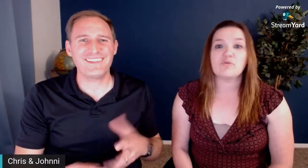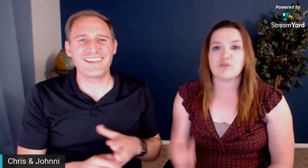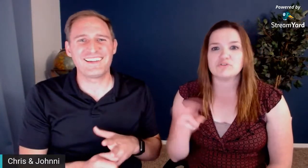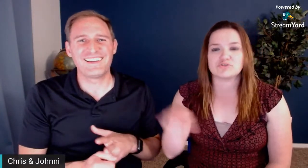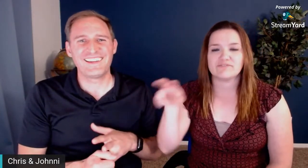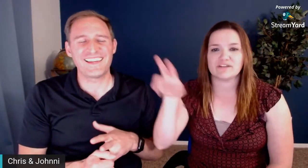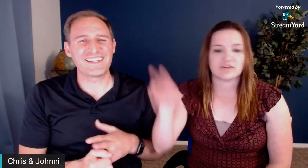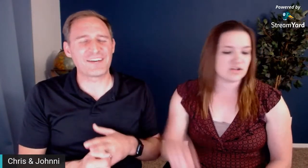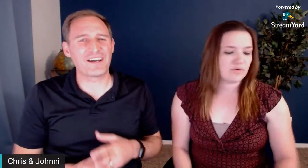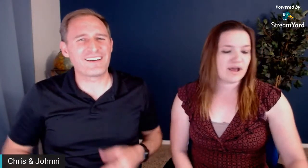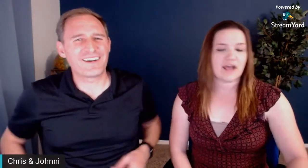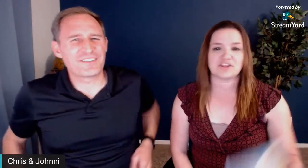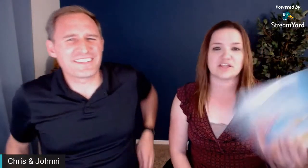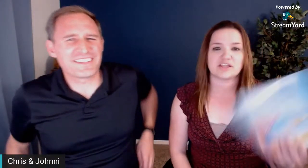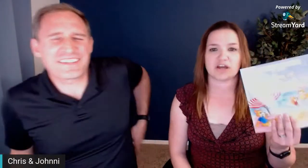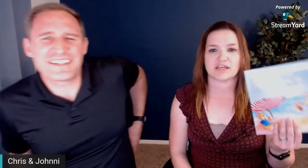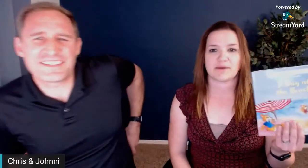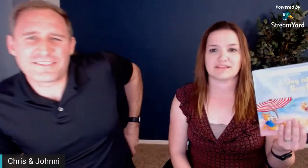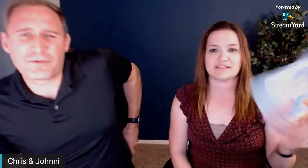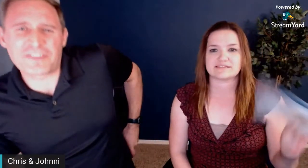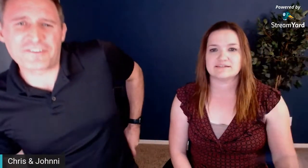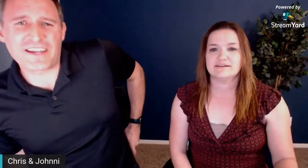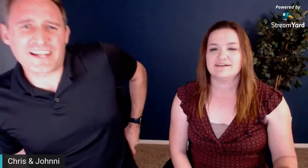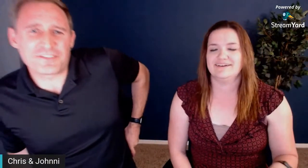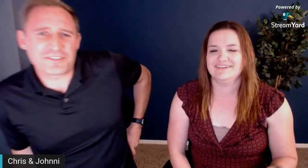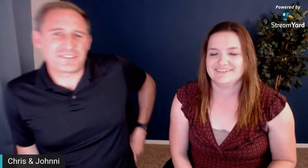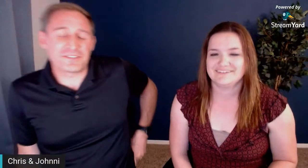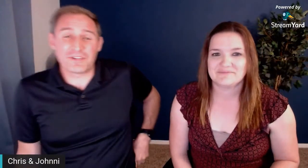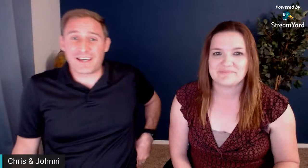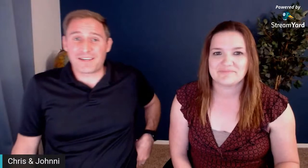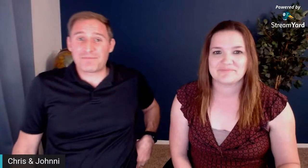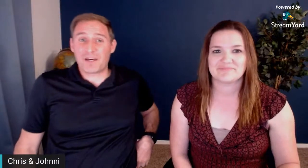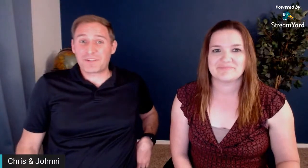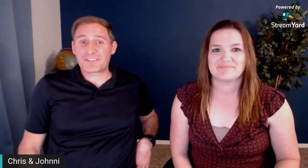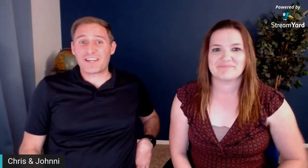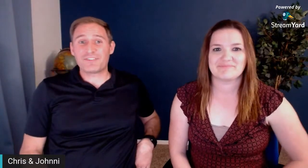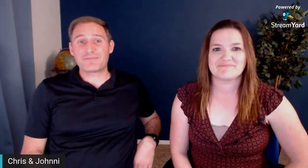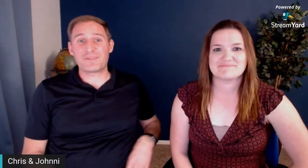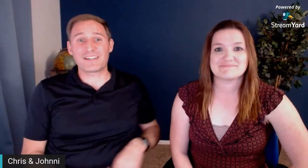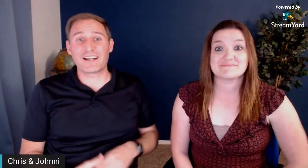a road trip video i was indecisive about whether or not i was going to um publish that one but i